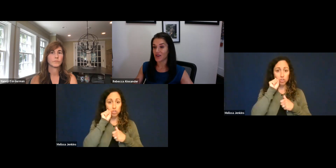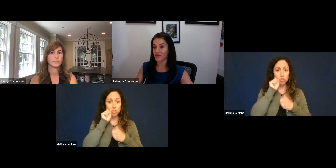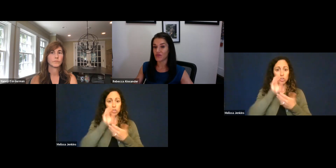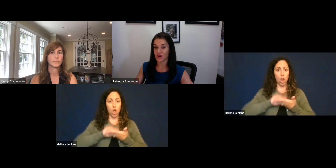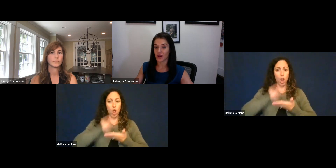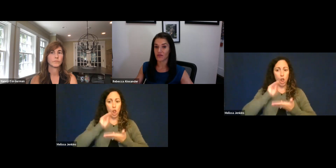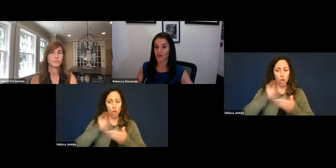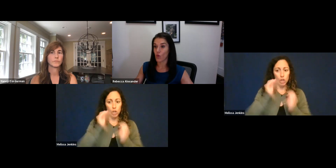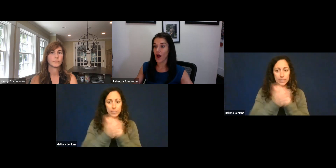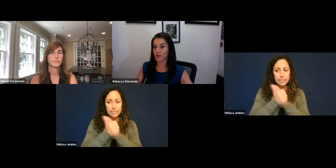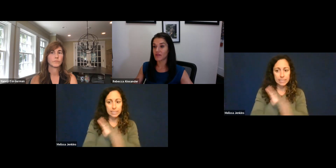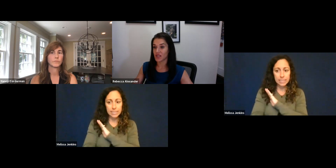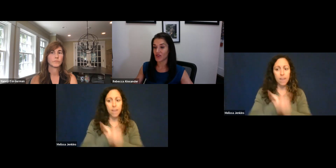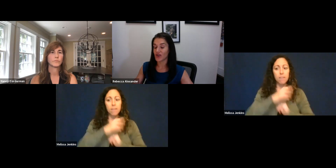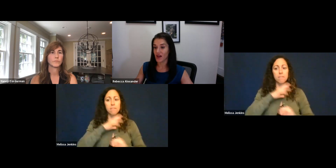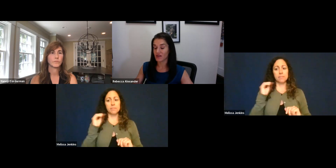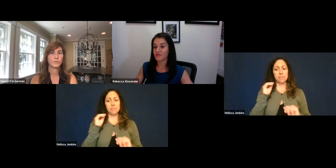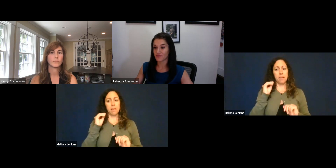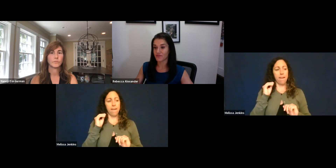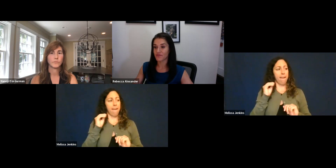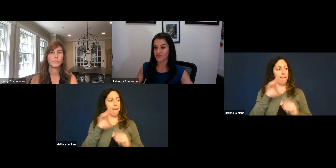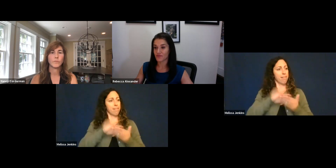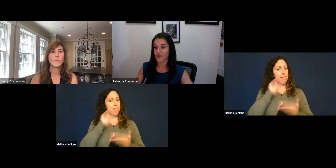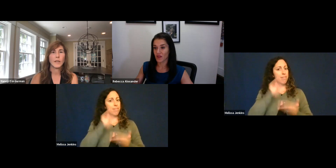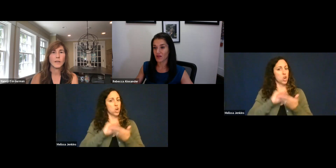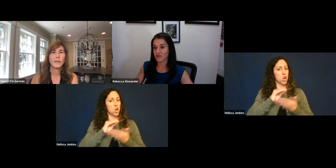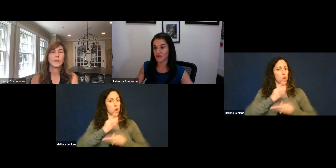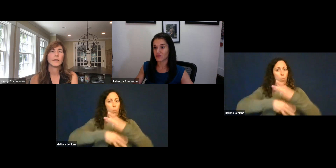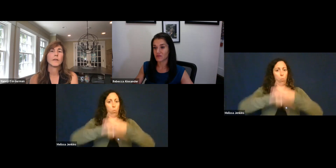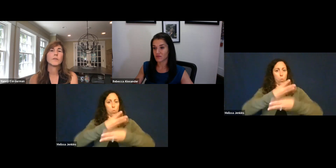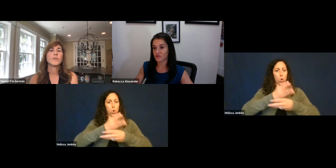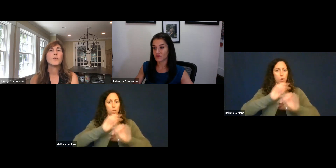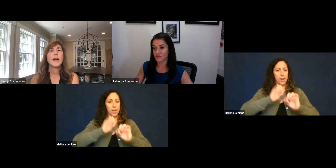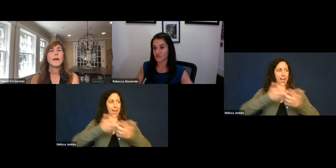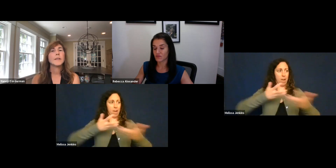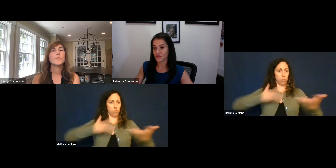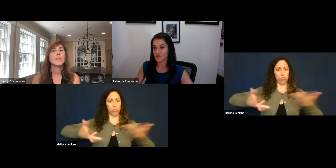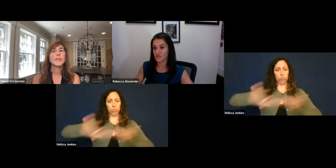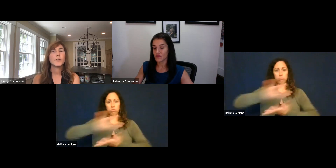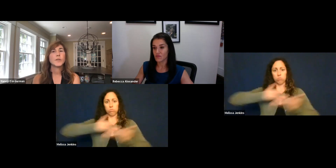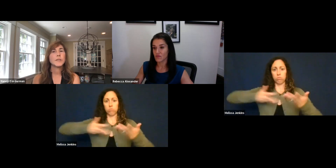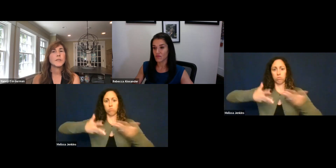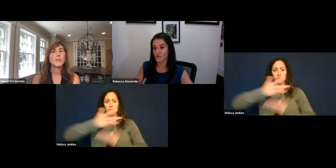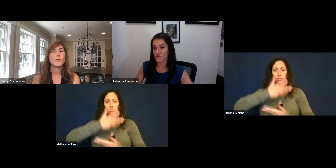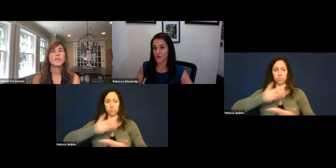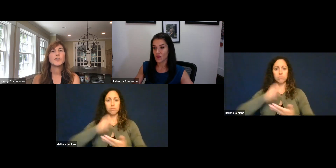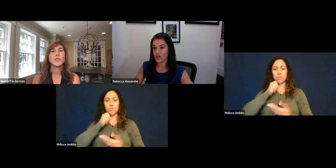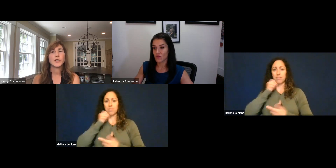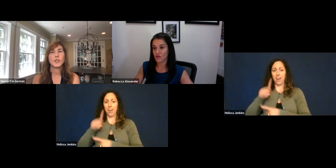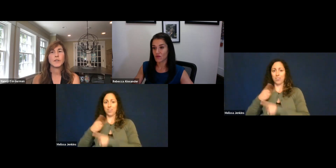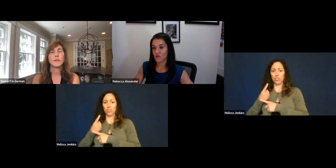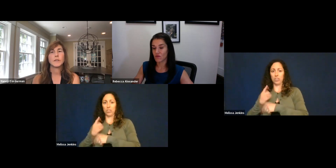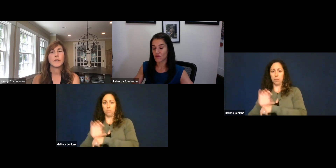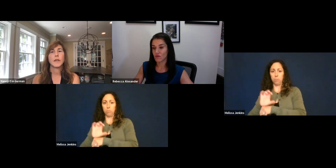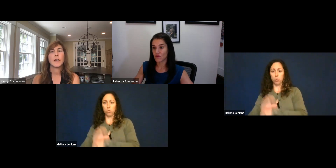of the web, the internet. Do you have any resources or suggestions